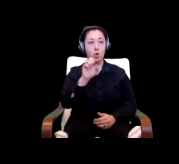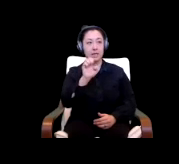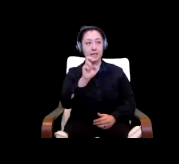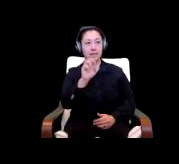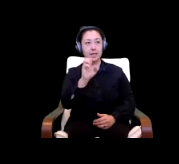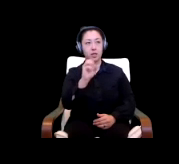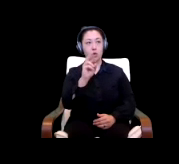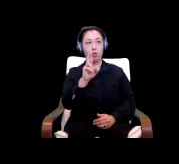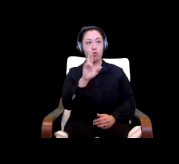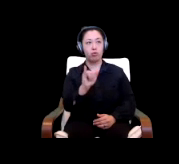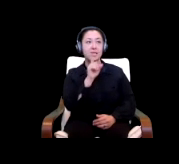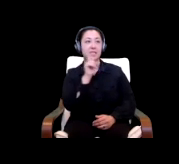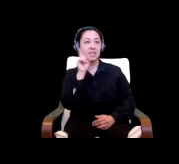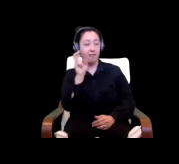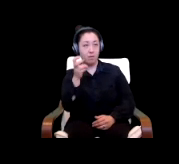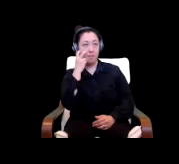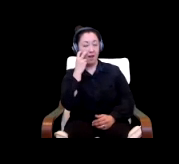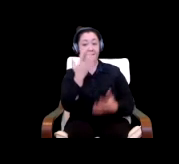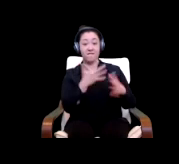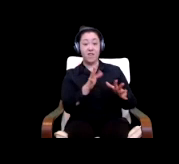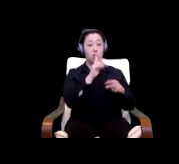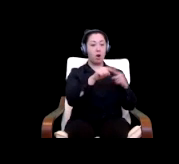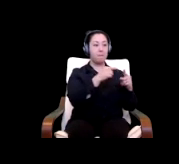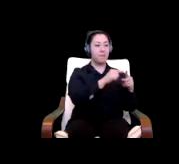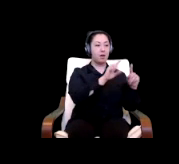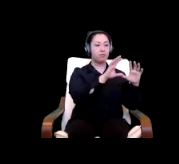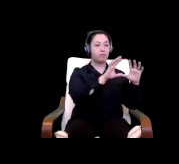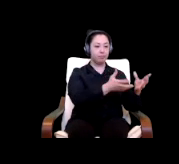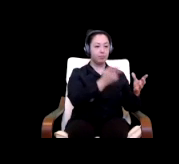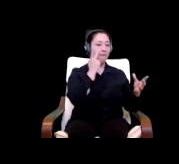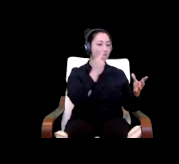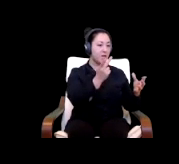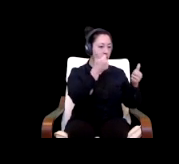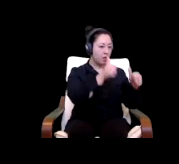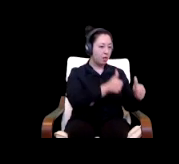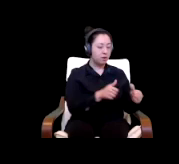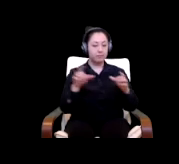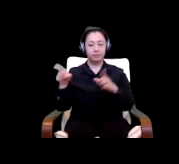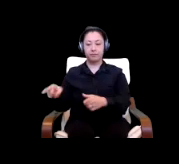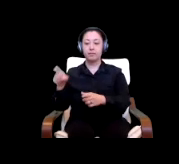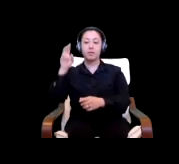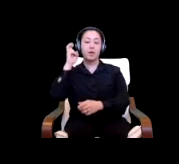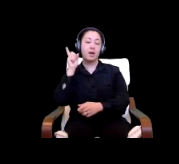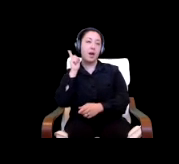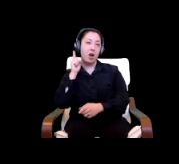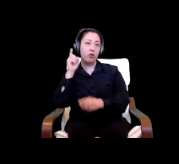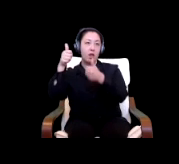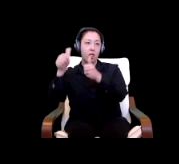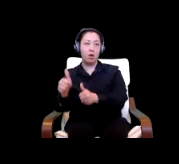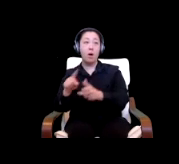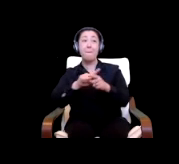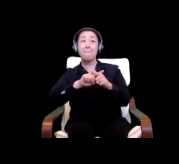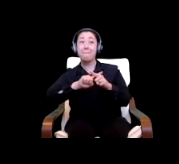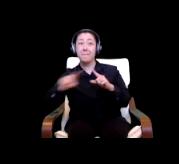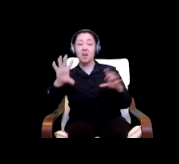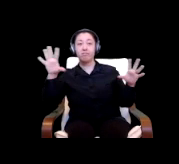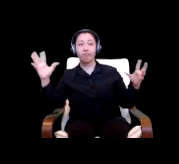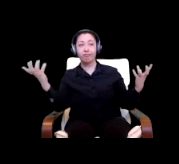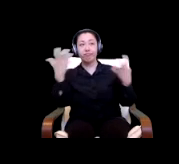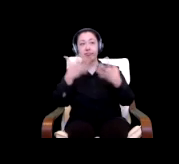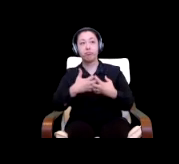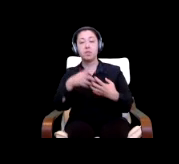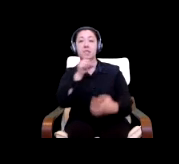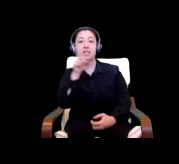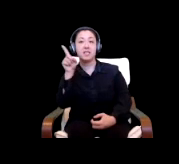separately but this is one of the most crucial rows of the checklist because as we know in